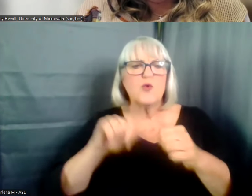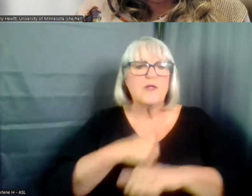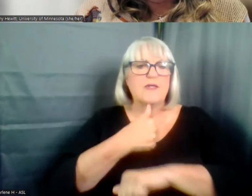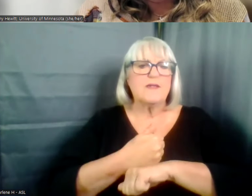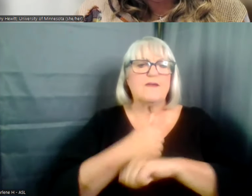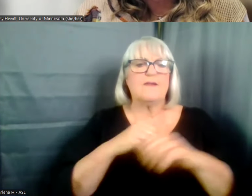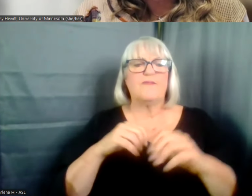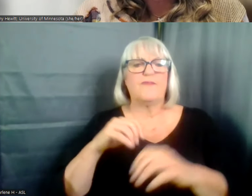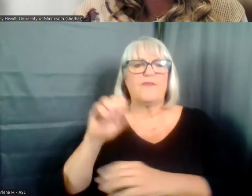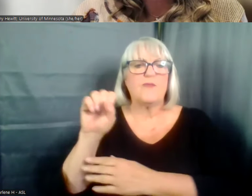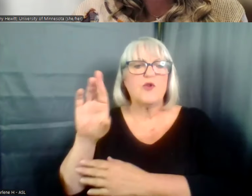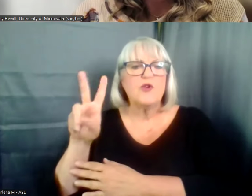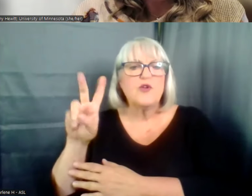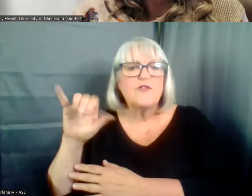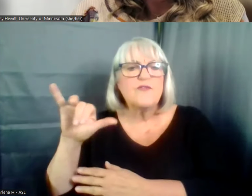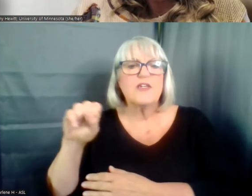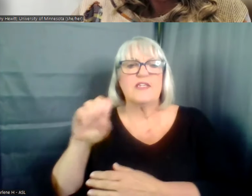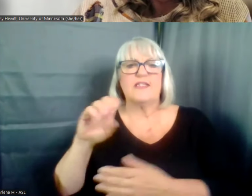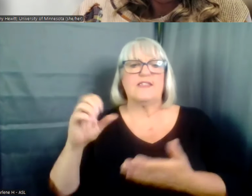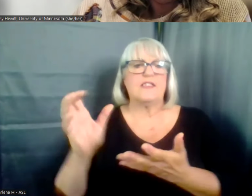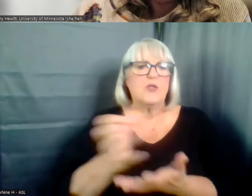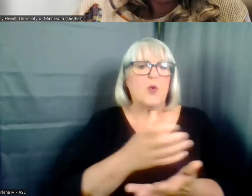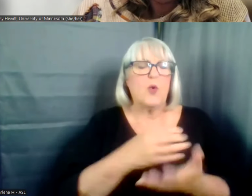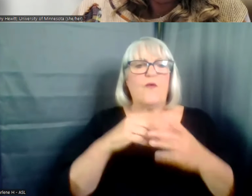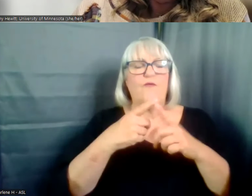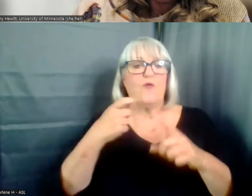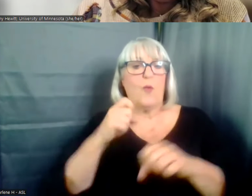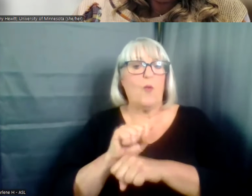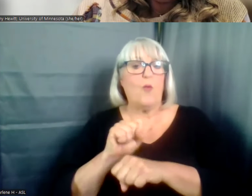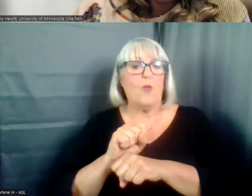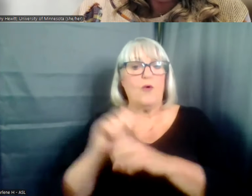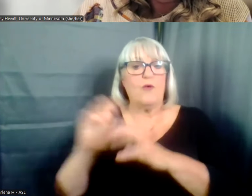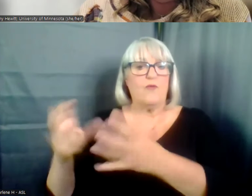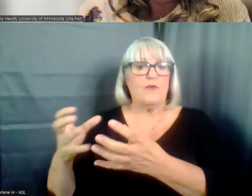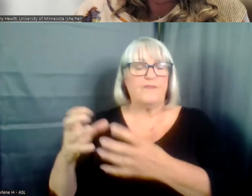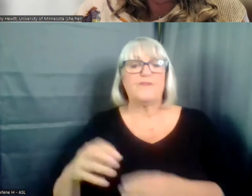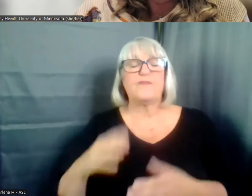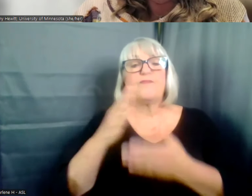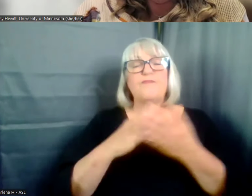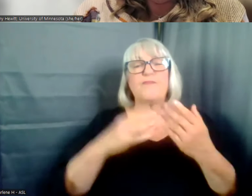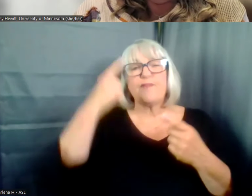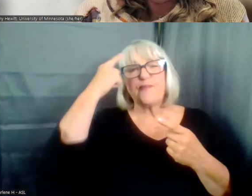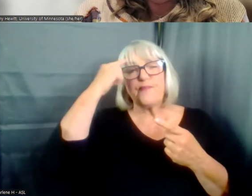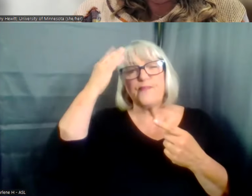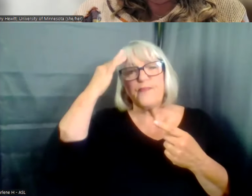for collecting data on the workforce? Sure, thanks. So, some some thoughts I have are just